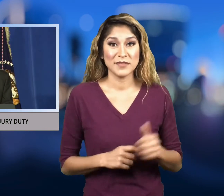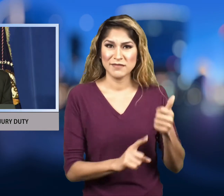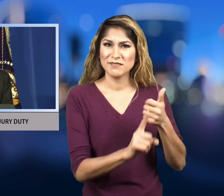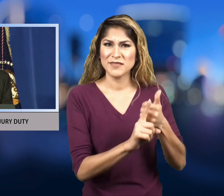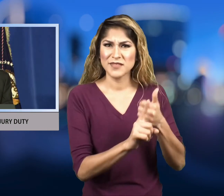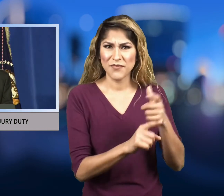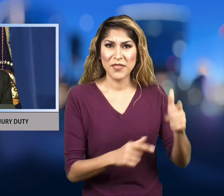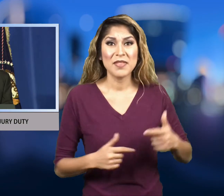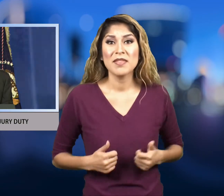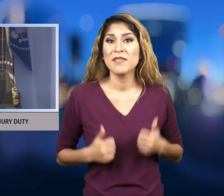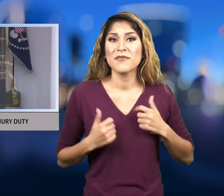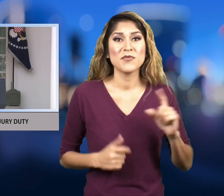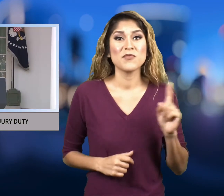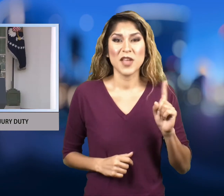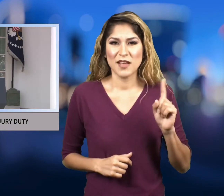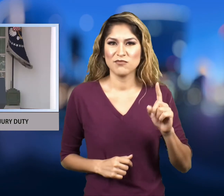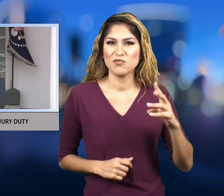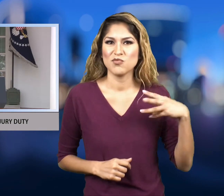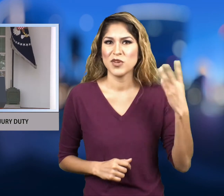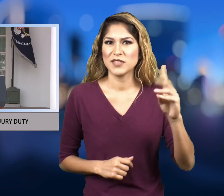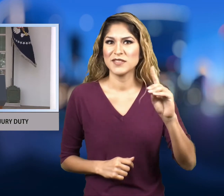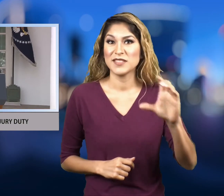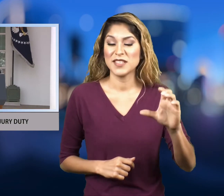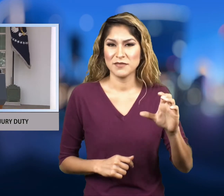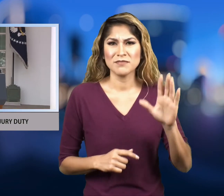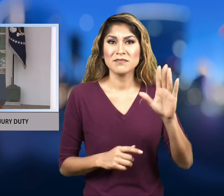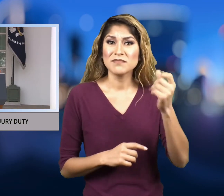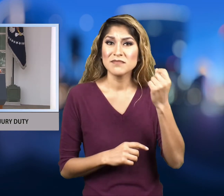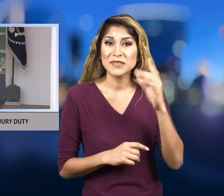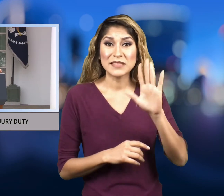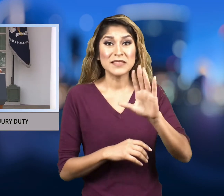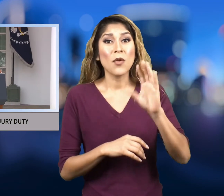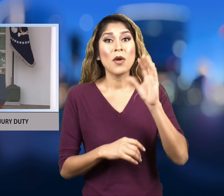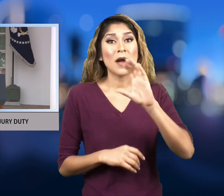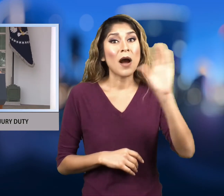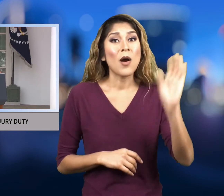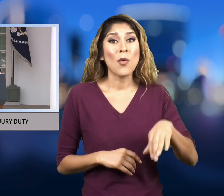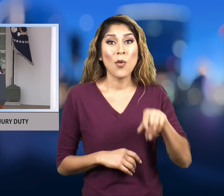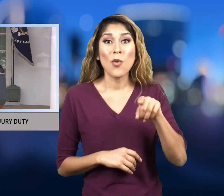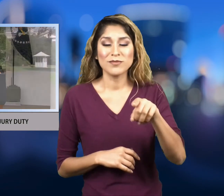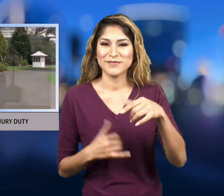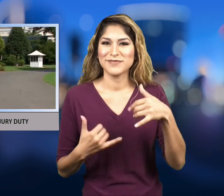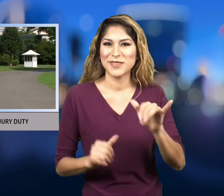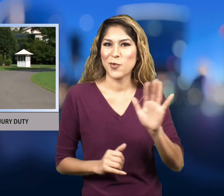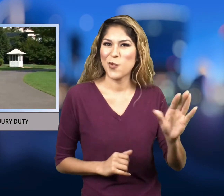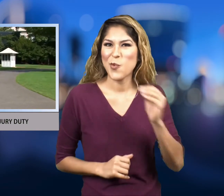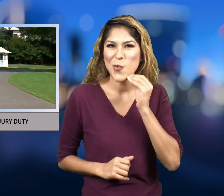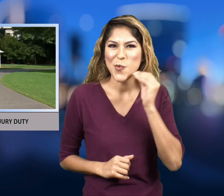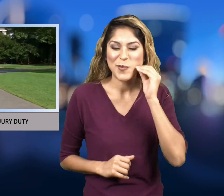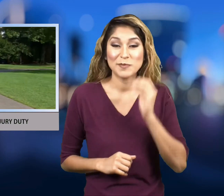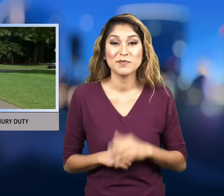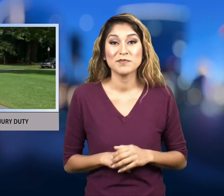The former president lives in Washington D.C. but he maintains a home in Chicago.